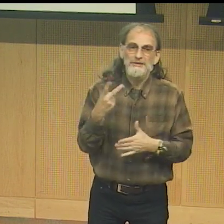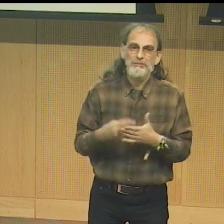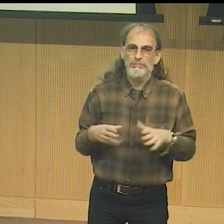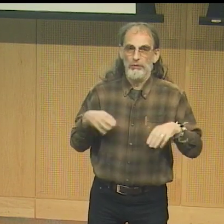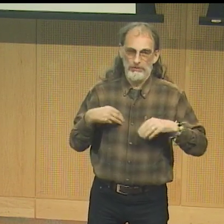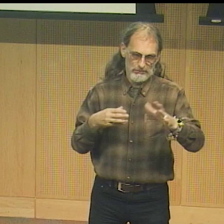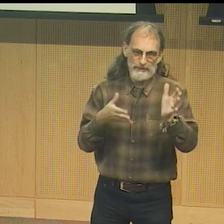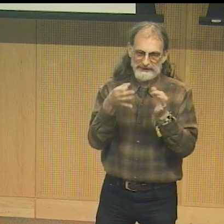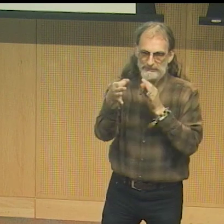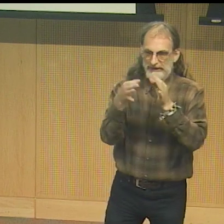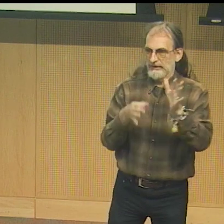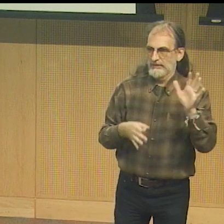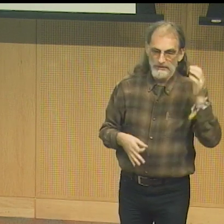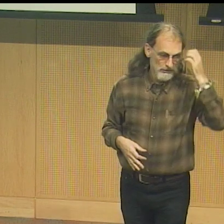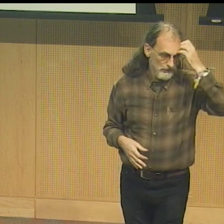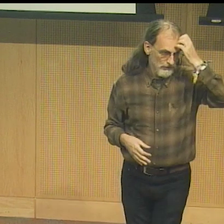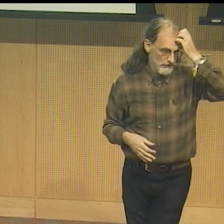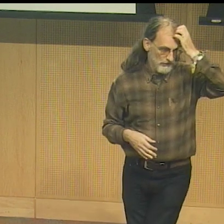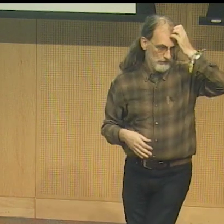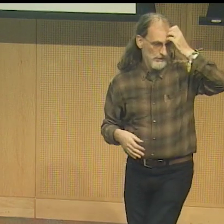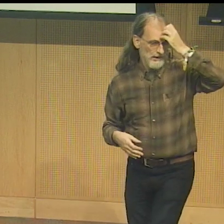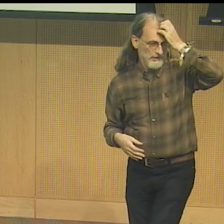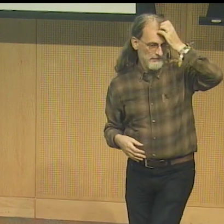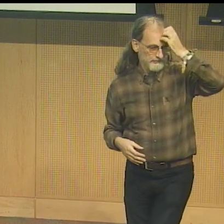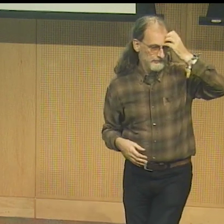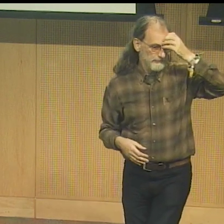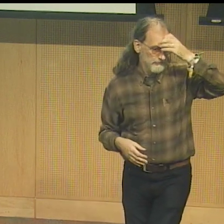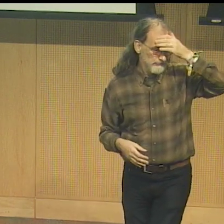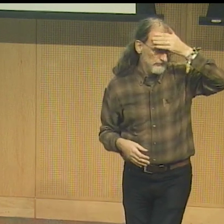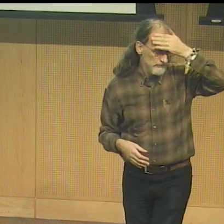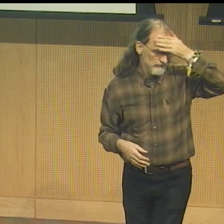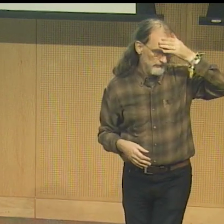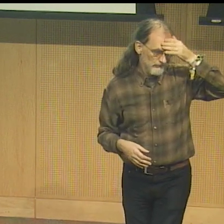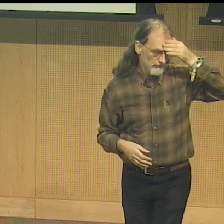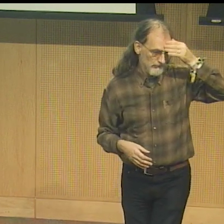and we need to find a way to integrate them together for our benefit.